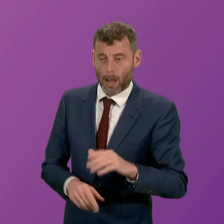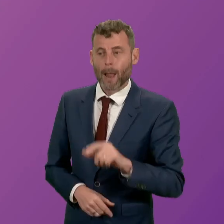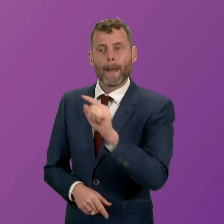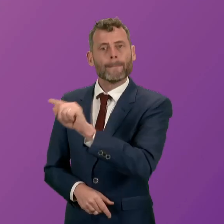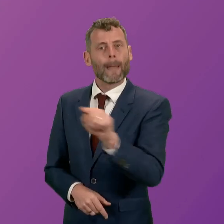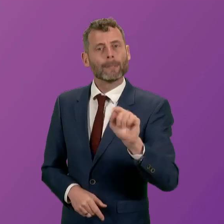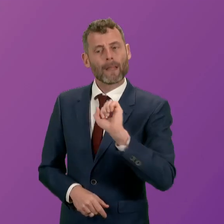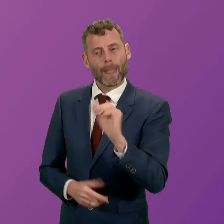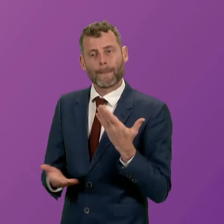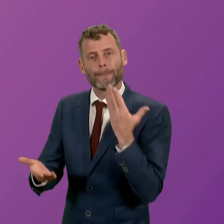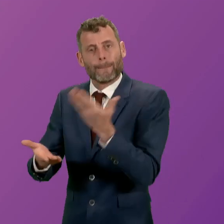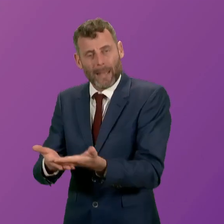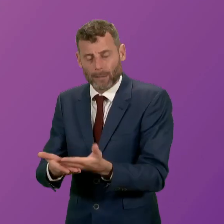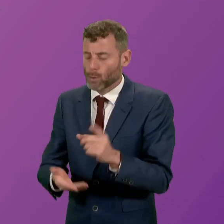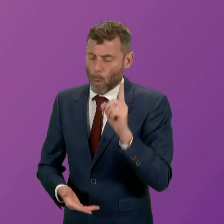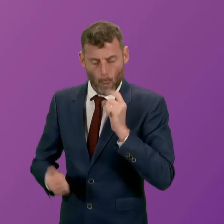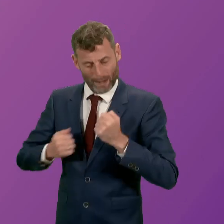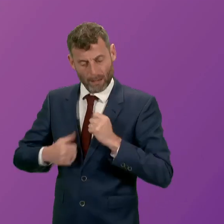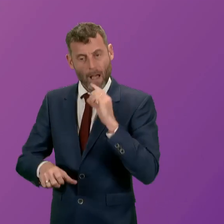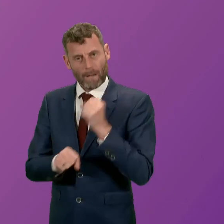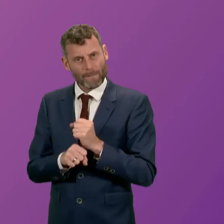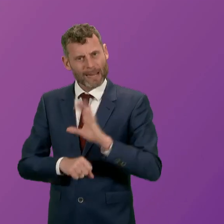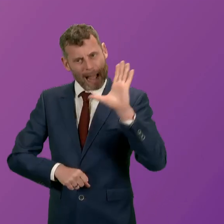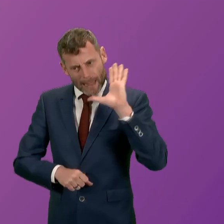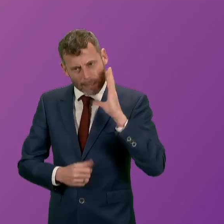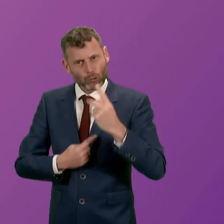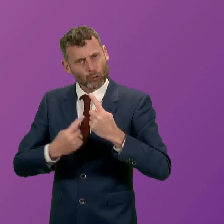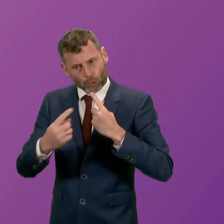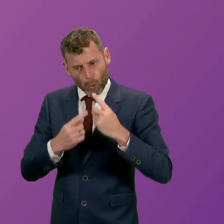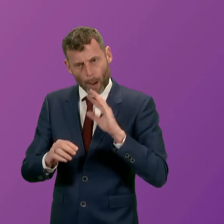the Government will engage on that question. We are always willing to